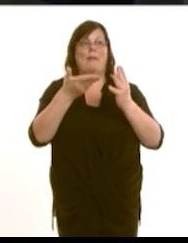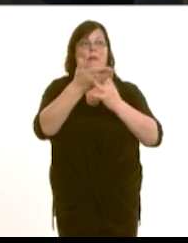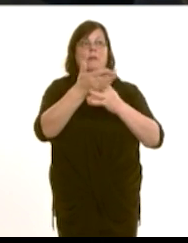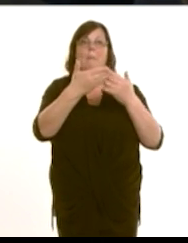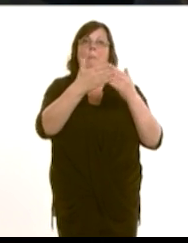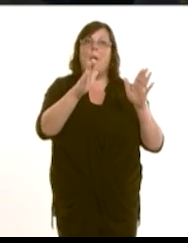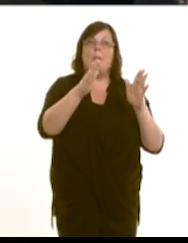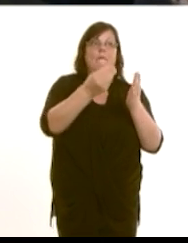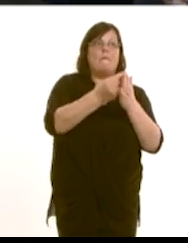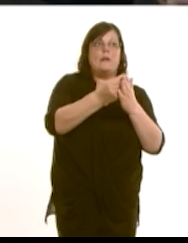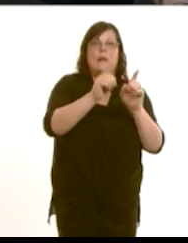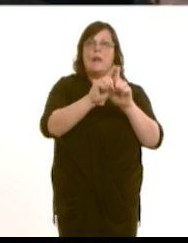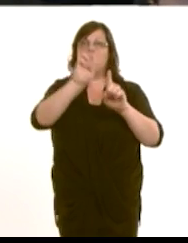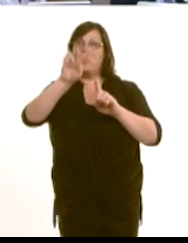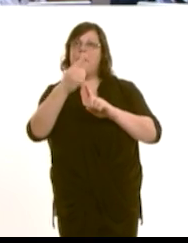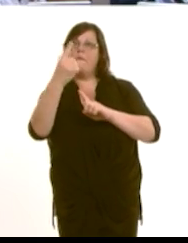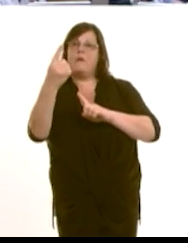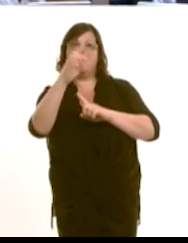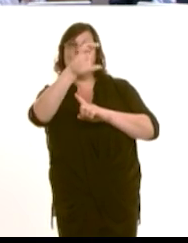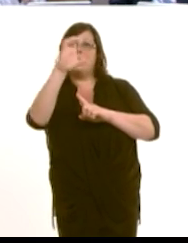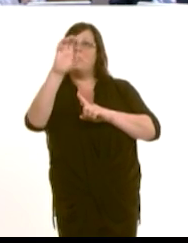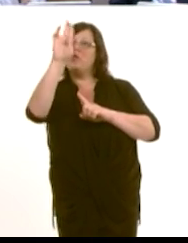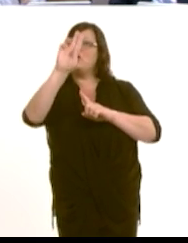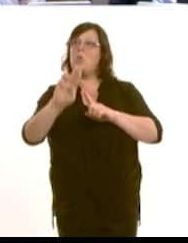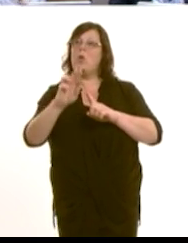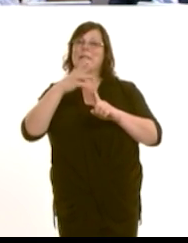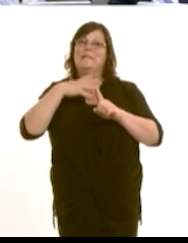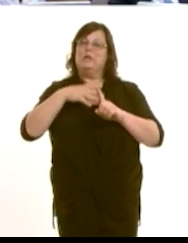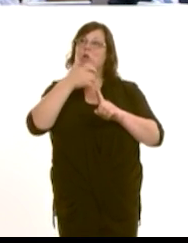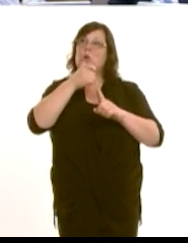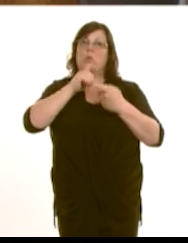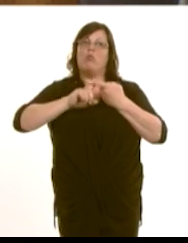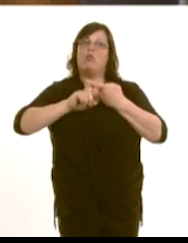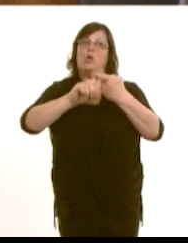to be using all possible opportunities in terms of renewable energies? Carwyn Jones: Yes, I believe thatís right.